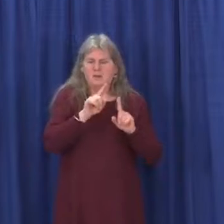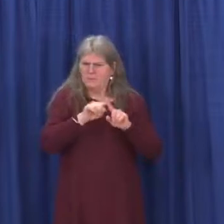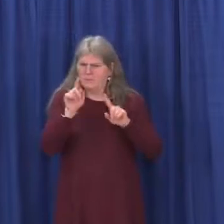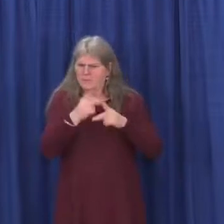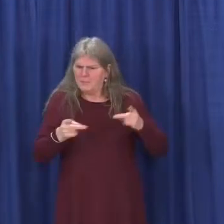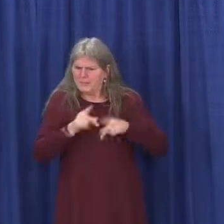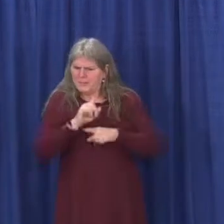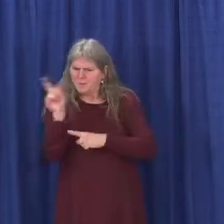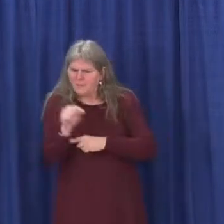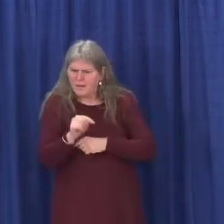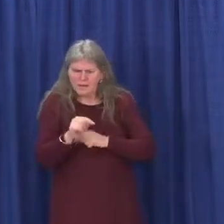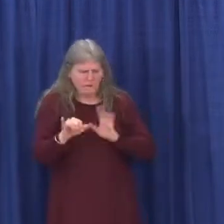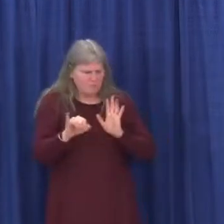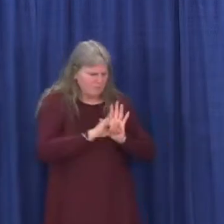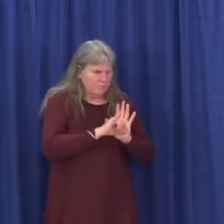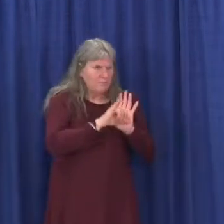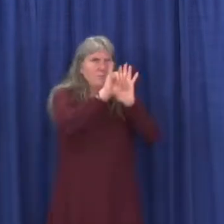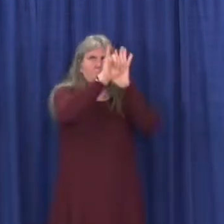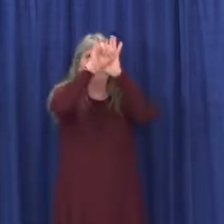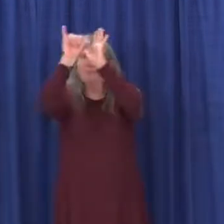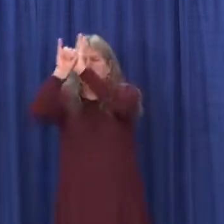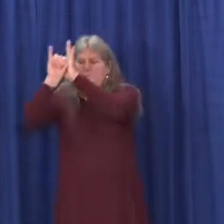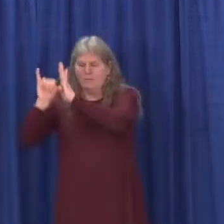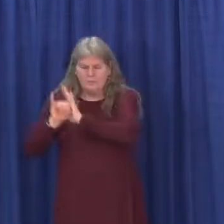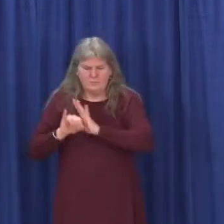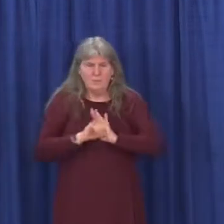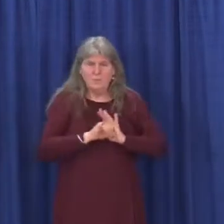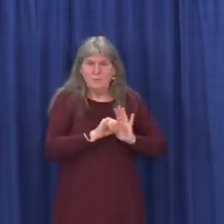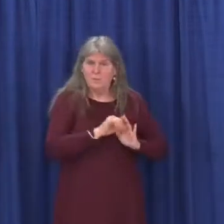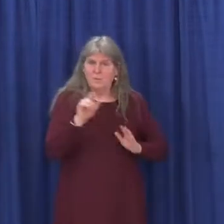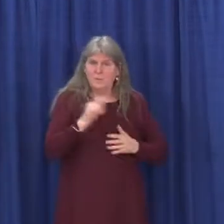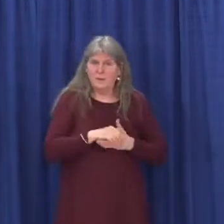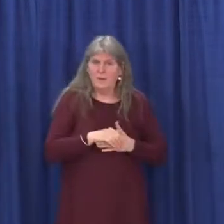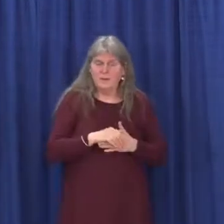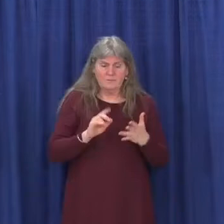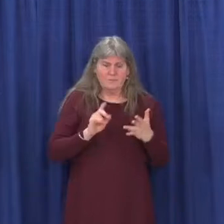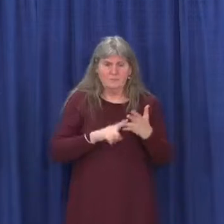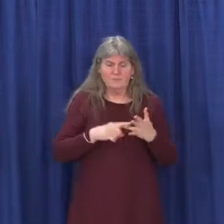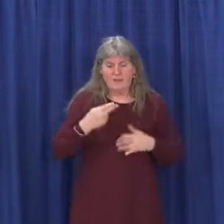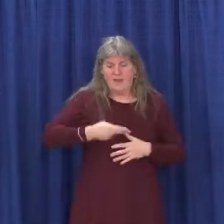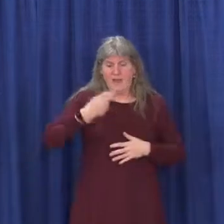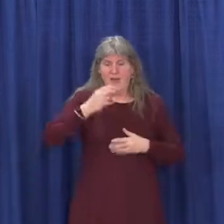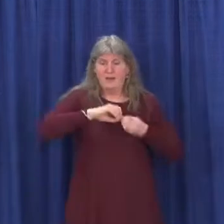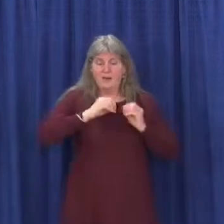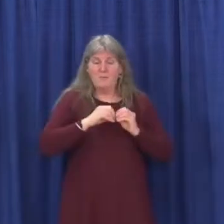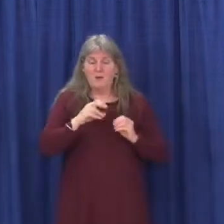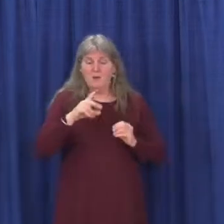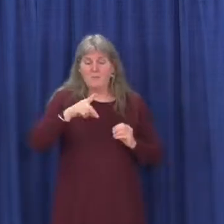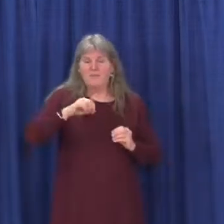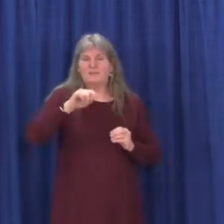the territory. High percent positivity, which is the percent of all our